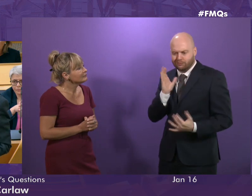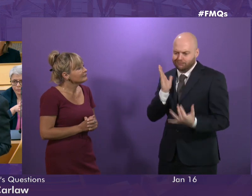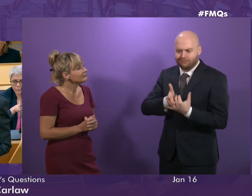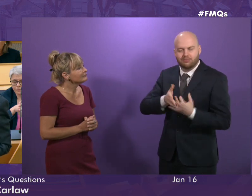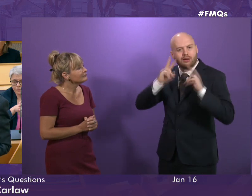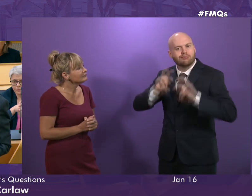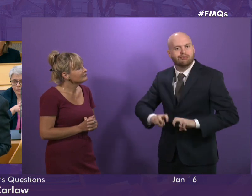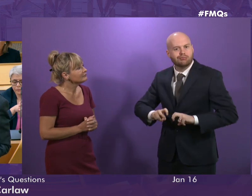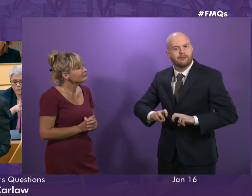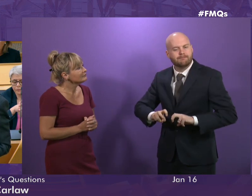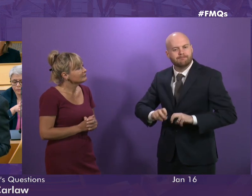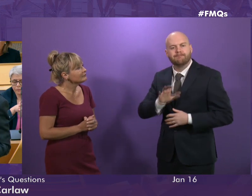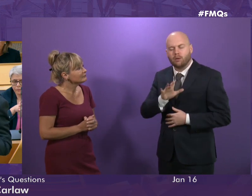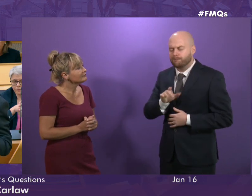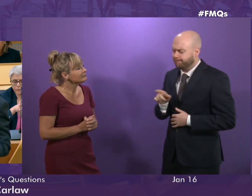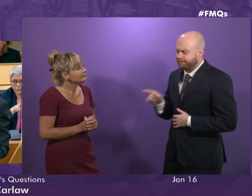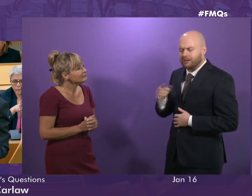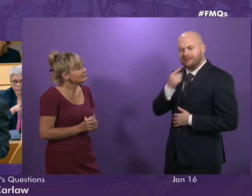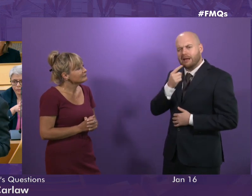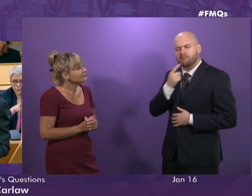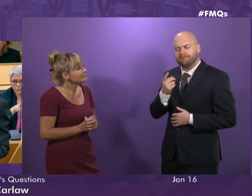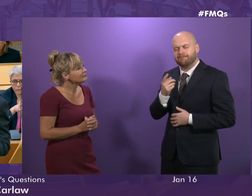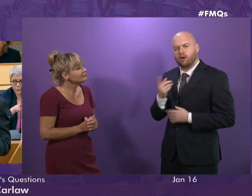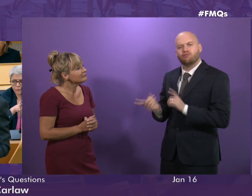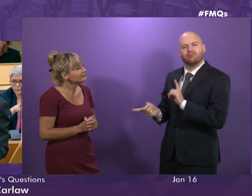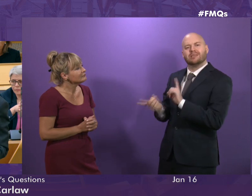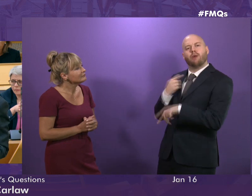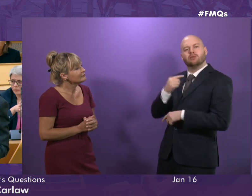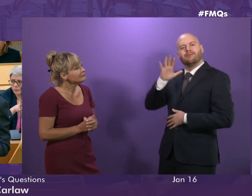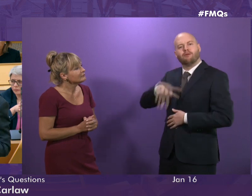from Parliament yesterday, does the First Minister accept that the nature and scope